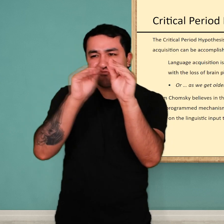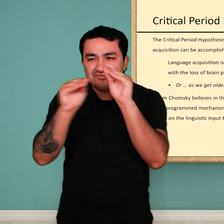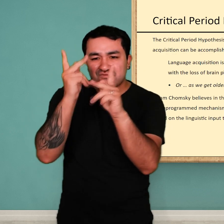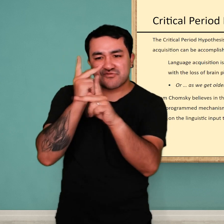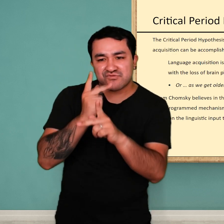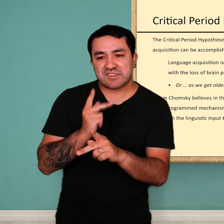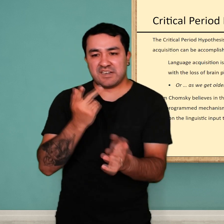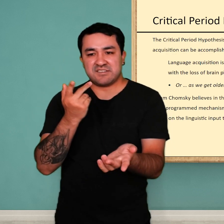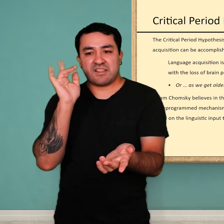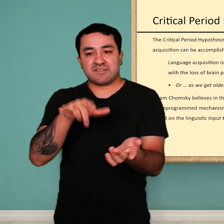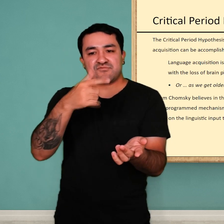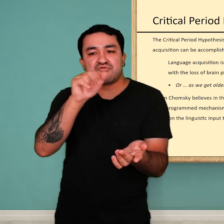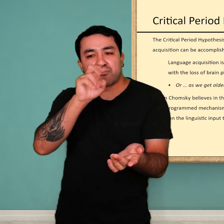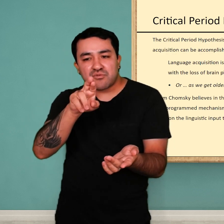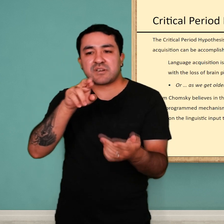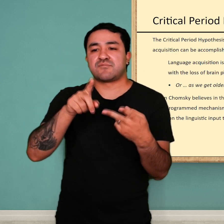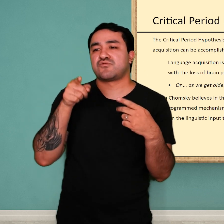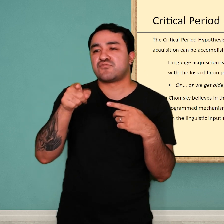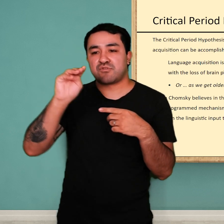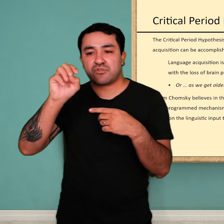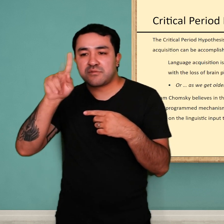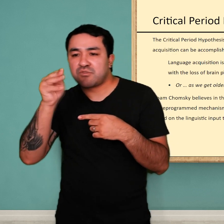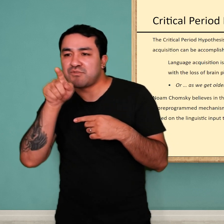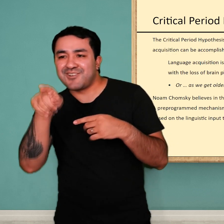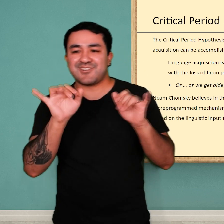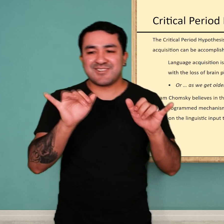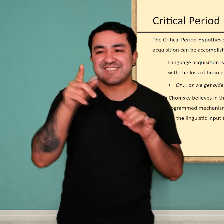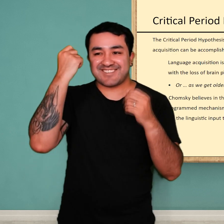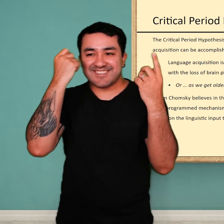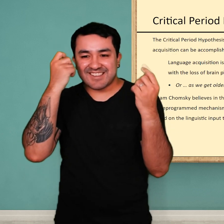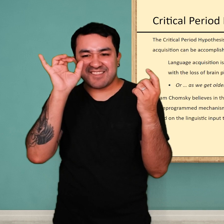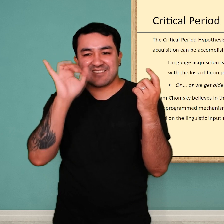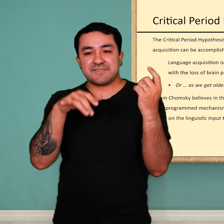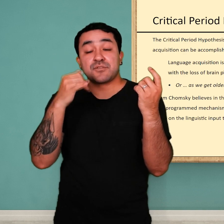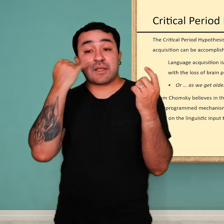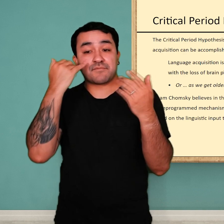a baby’s brain exposed to English will adapt to the grammatical rules of the English language.